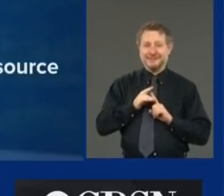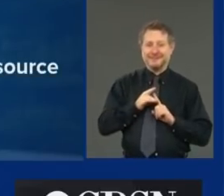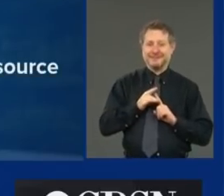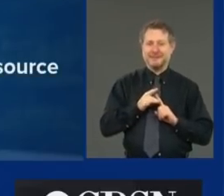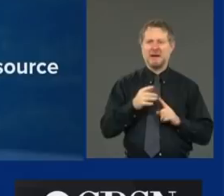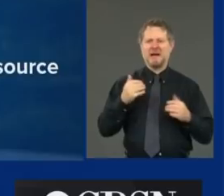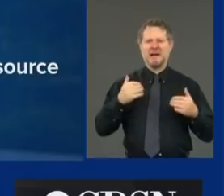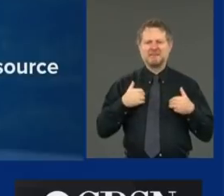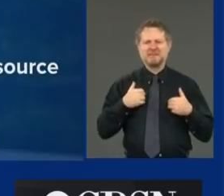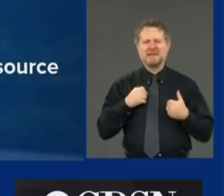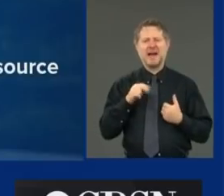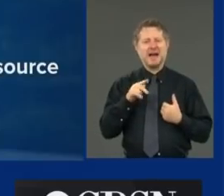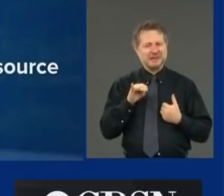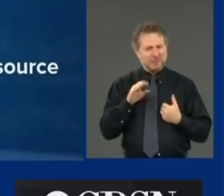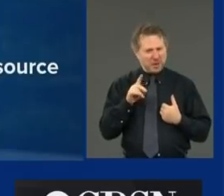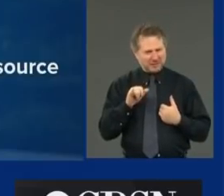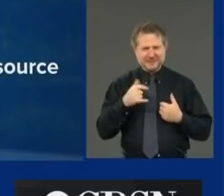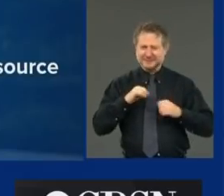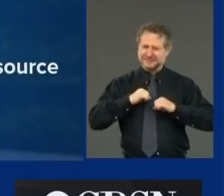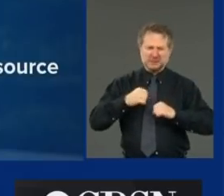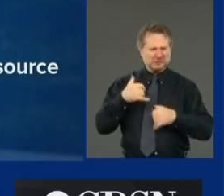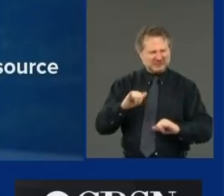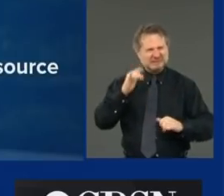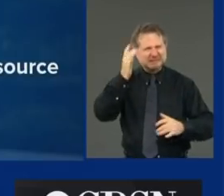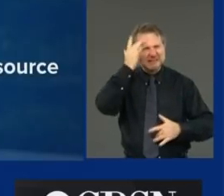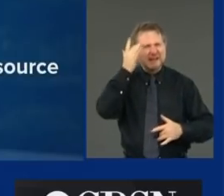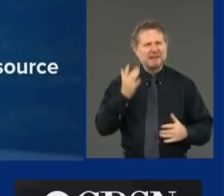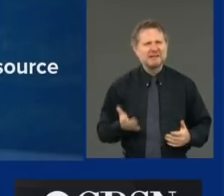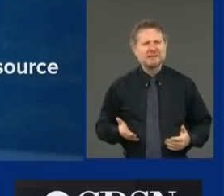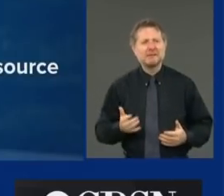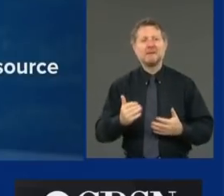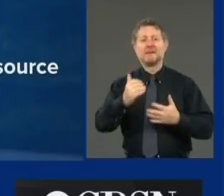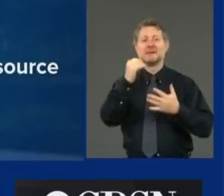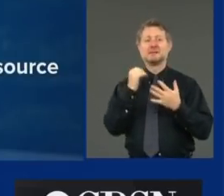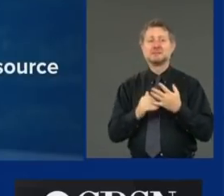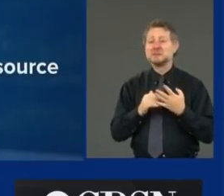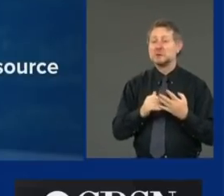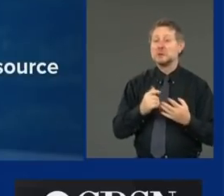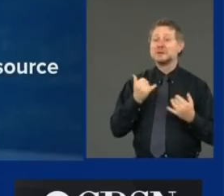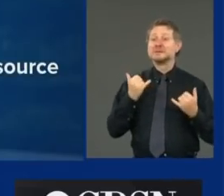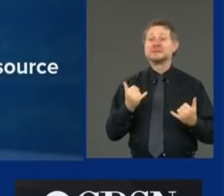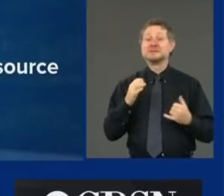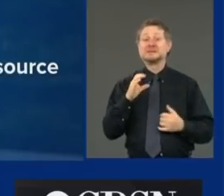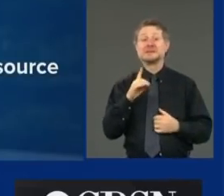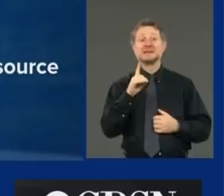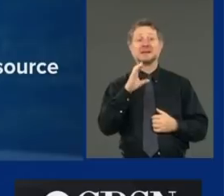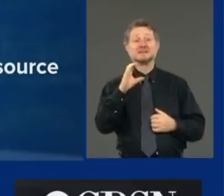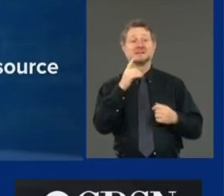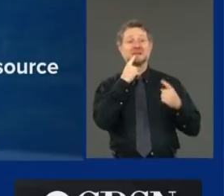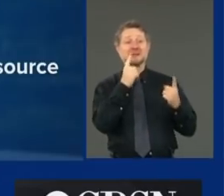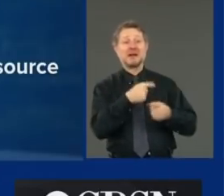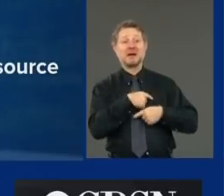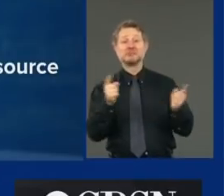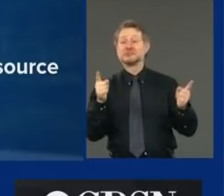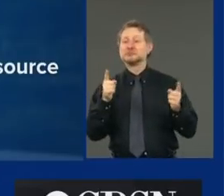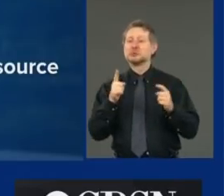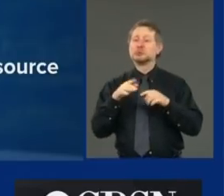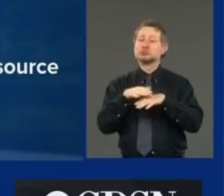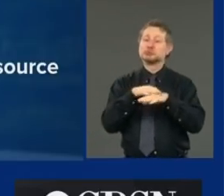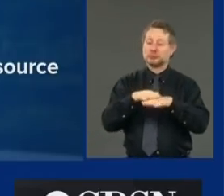WE ARE NOT SURE THAT CHILDREN ARE NOT AFFECTED AND WE ARE WATCHING CAREFULLY THIS